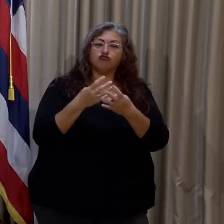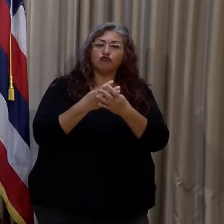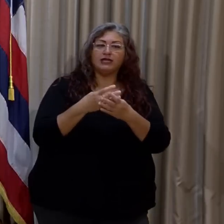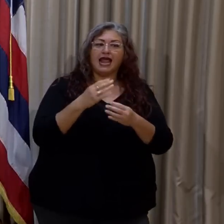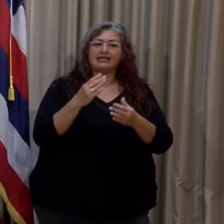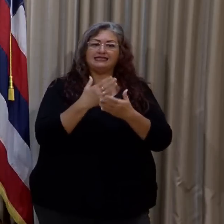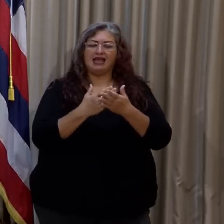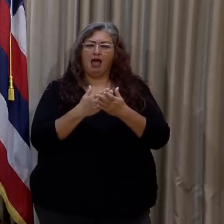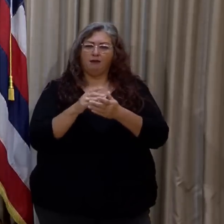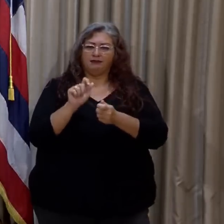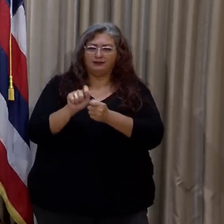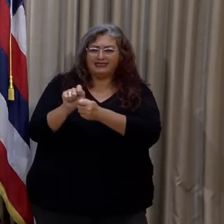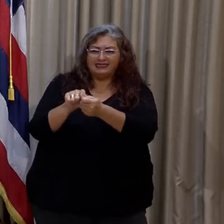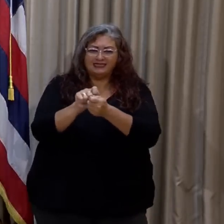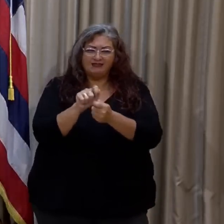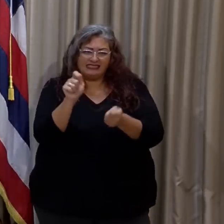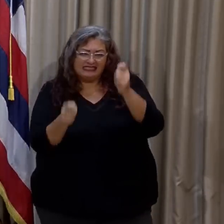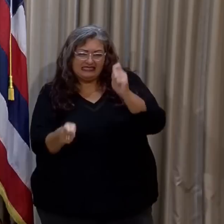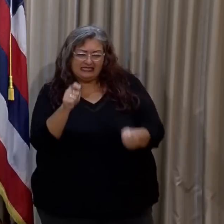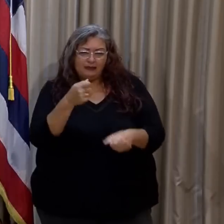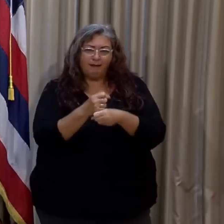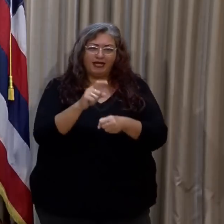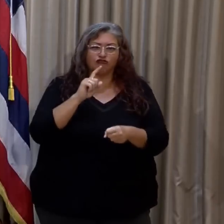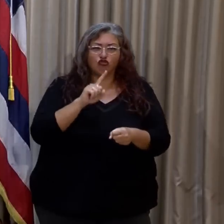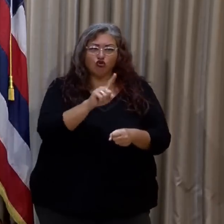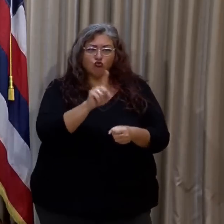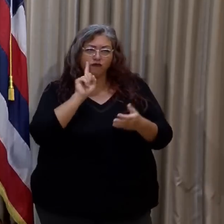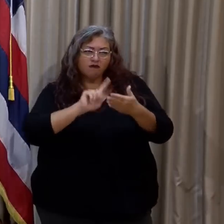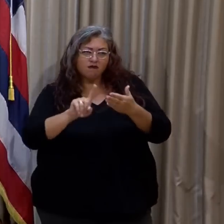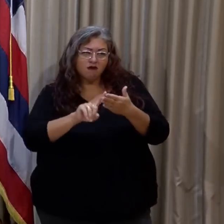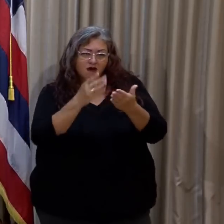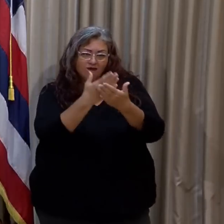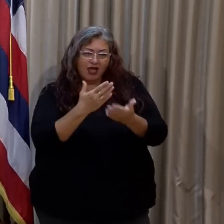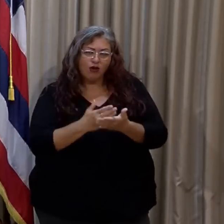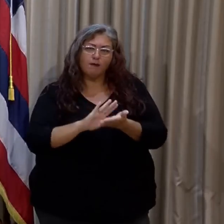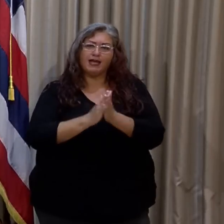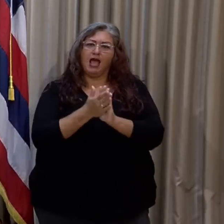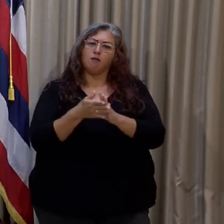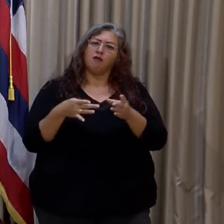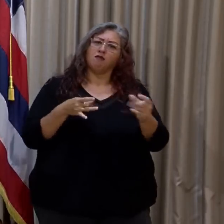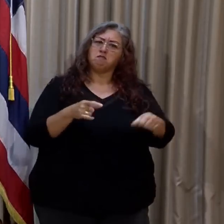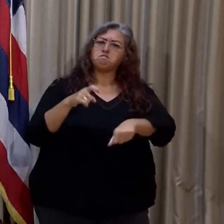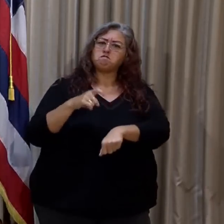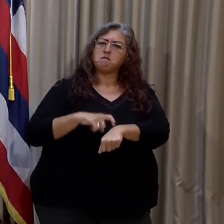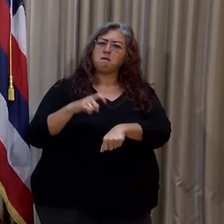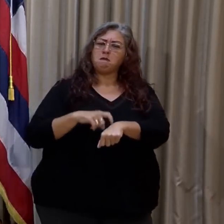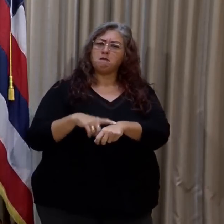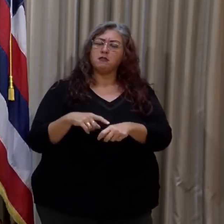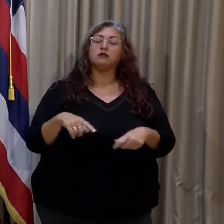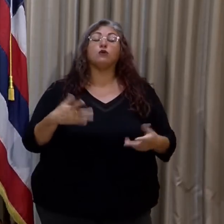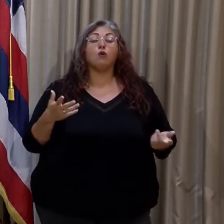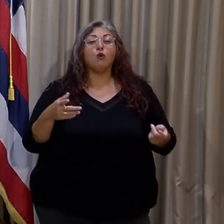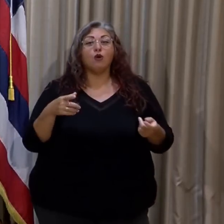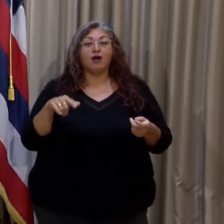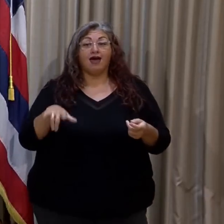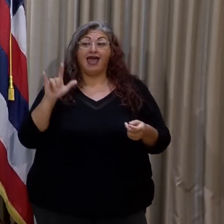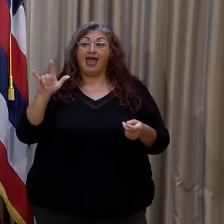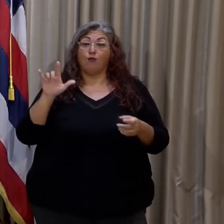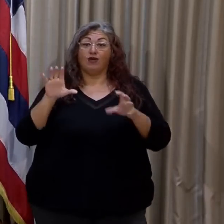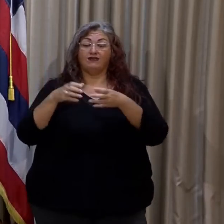TODAY, I WILL BE PROVIDING AN UPDATE ON THE PASSENGER SCREENING EQUIPMENT, AND SOME OF THE LOGISTICAL IMPROVEMENTS WE ARE MAKING, AND IMPLEMENTING TO HELP MAKE THE PROCESS MORE